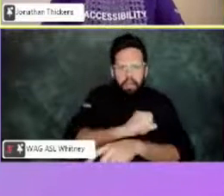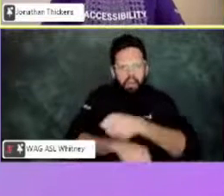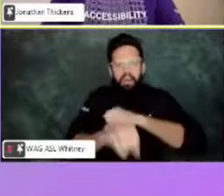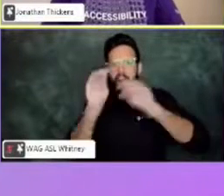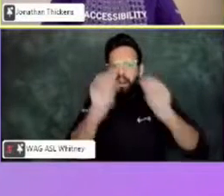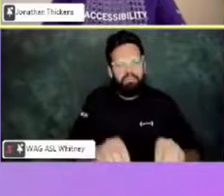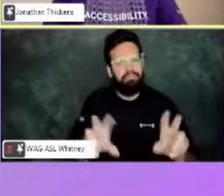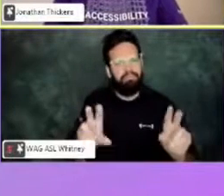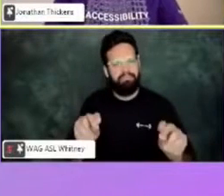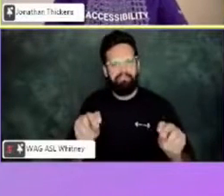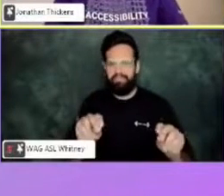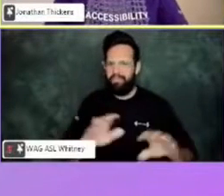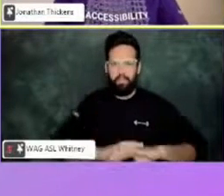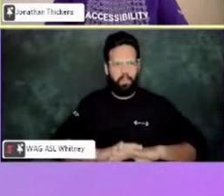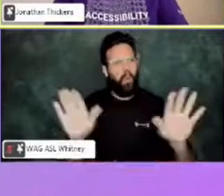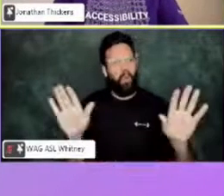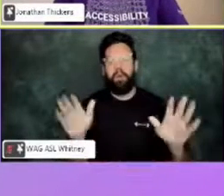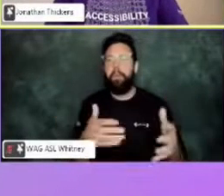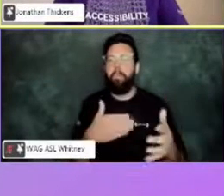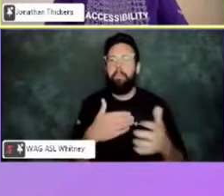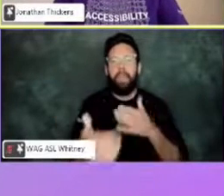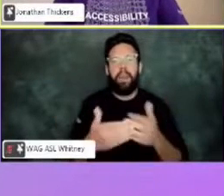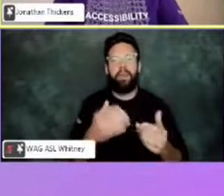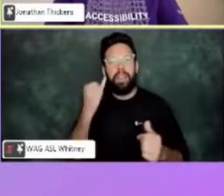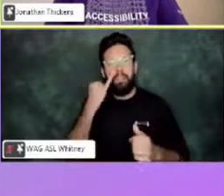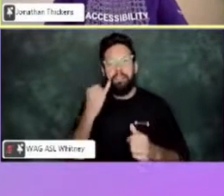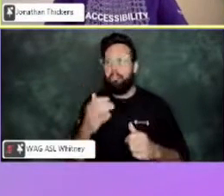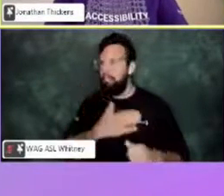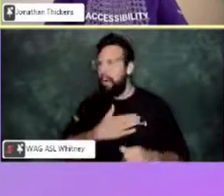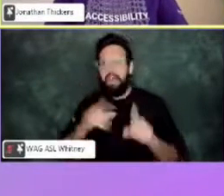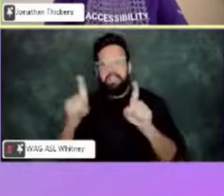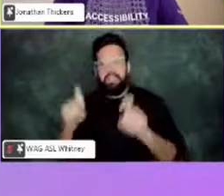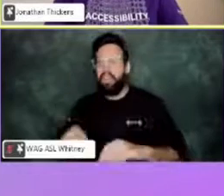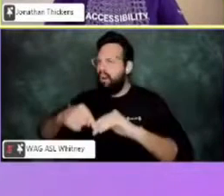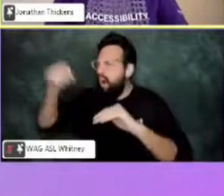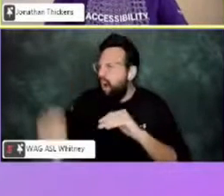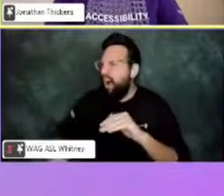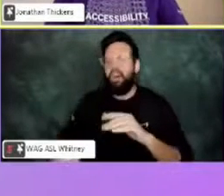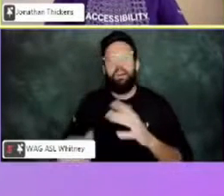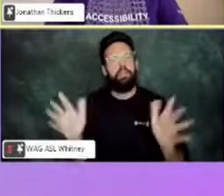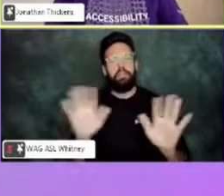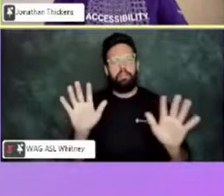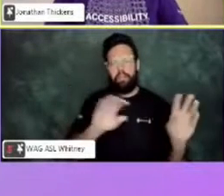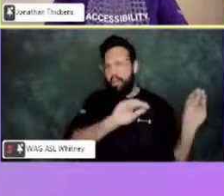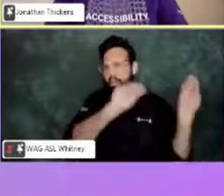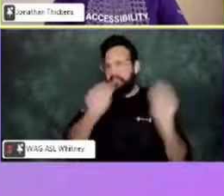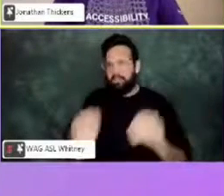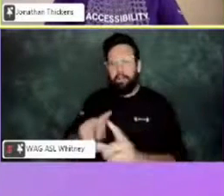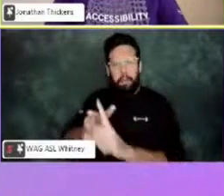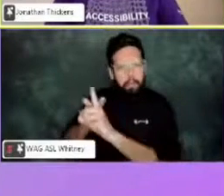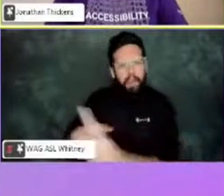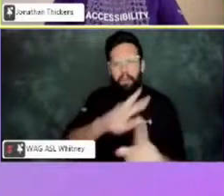No matter how large your test setup is, you can implement accessibility testing across all of it with just a couple lines of code.